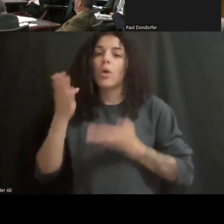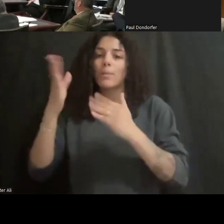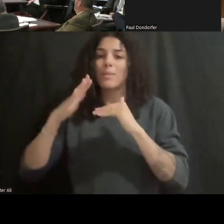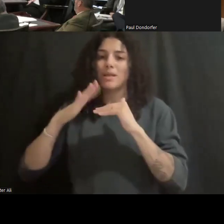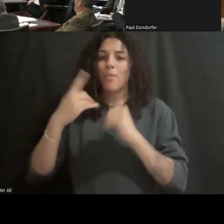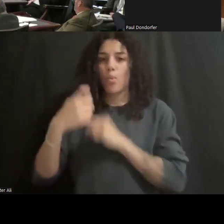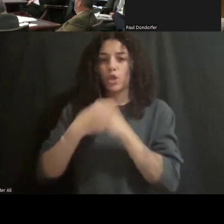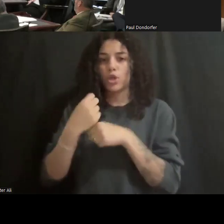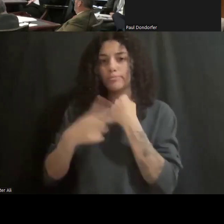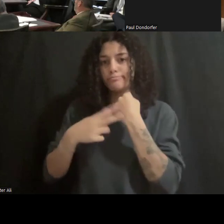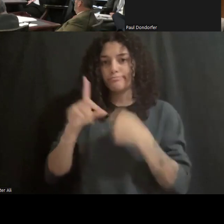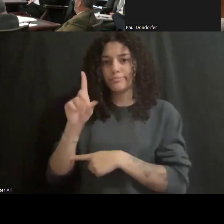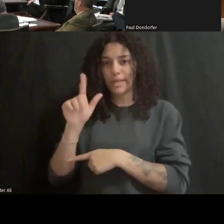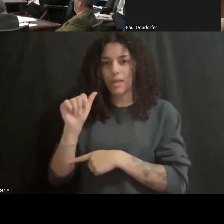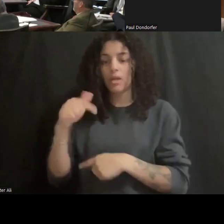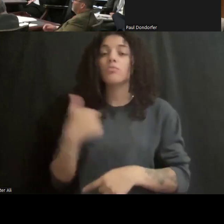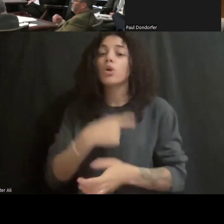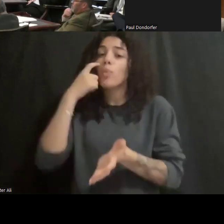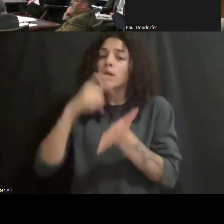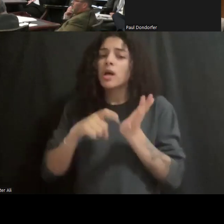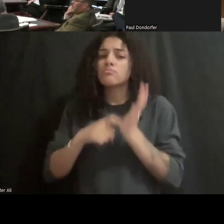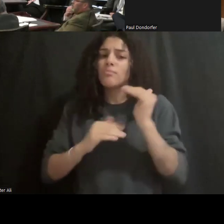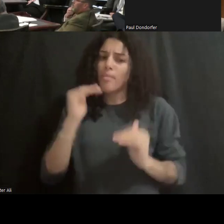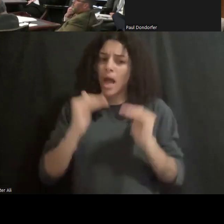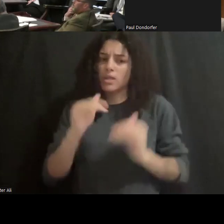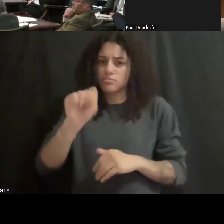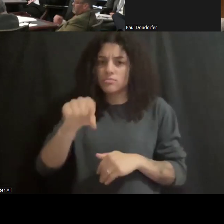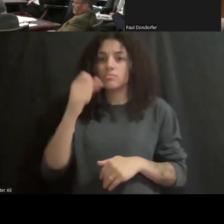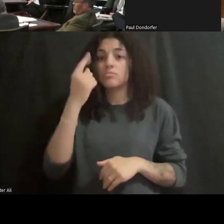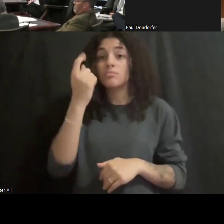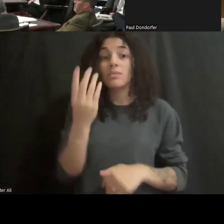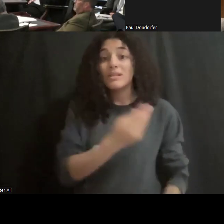We recognize there needs to be a balance with that and several crimes are reported after the